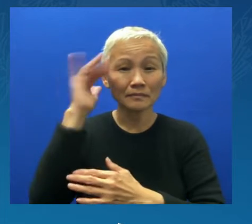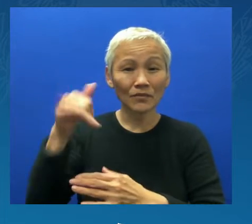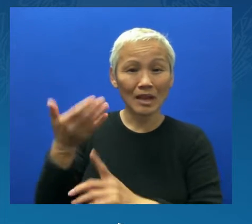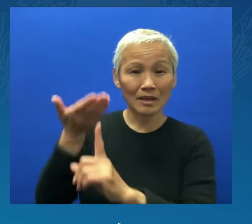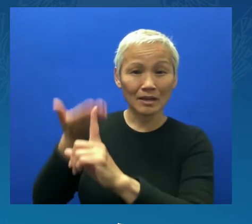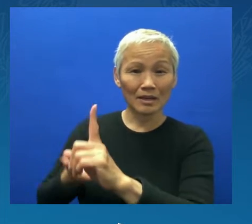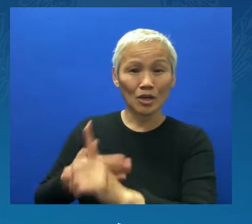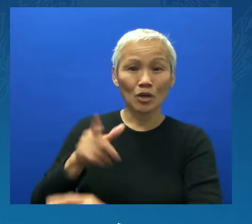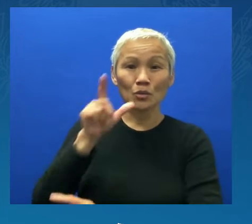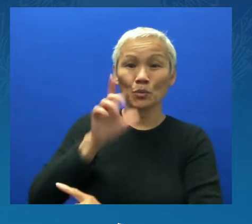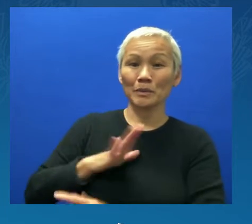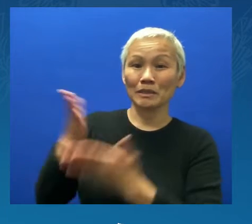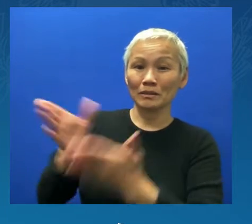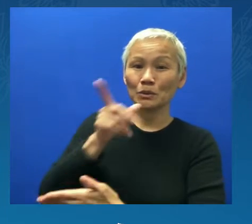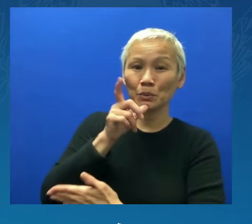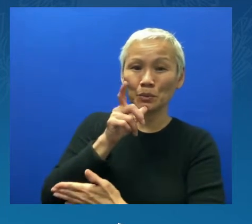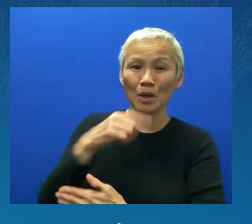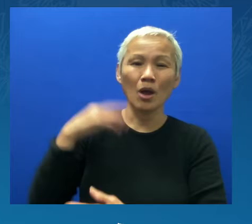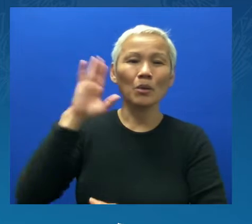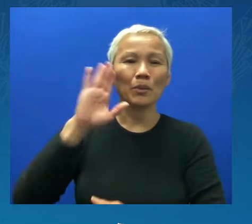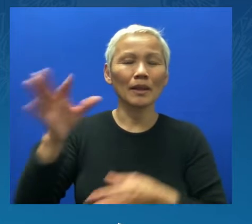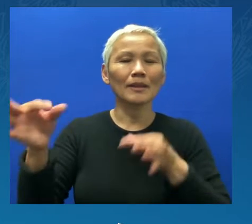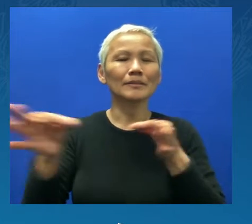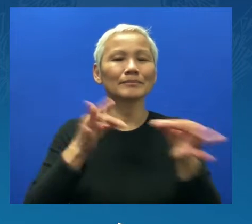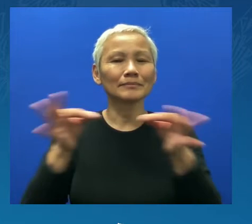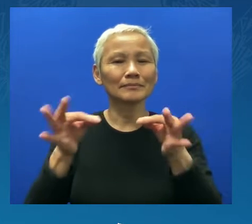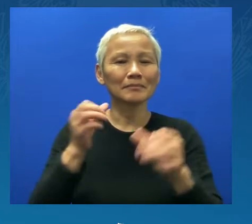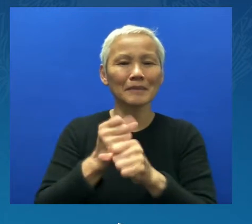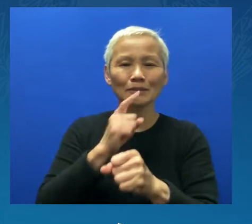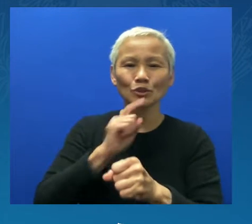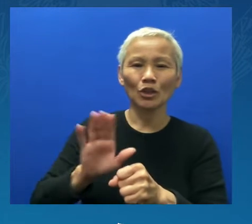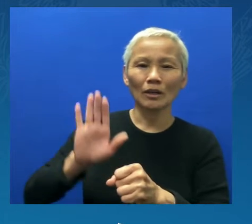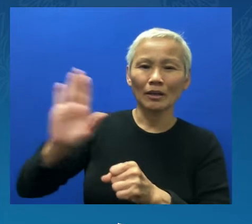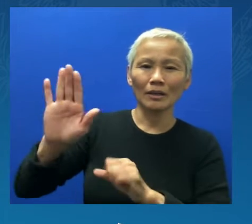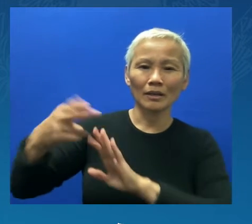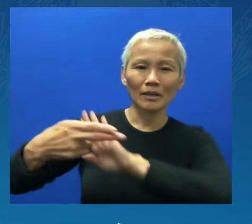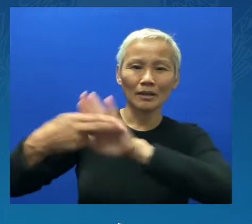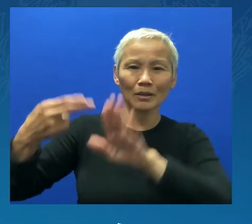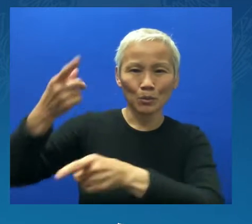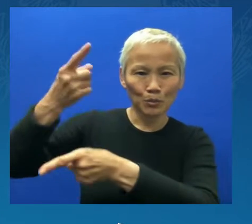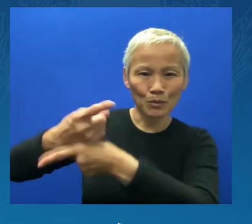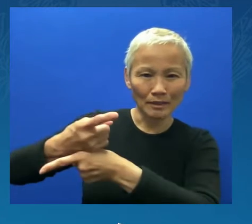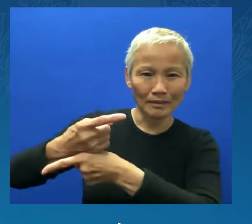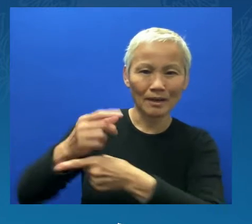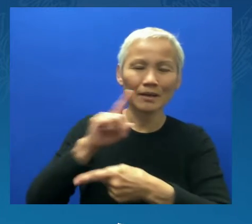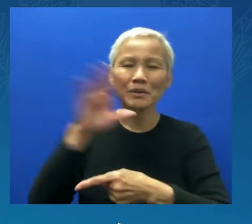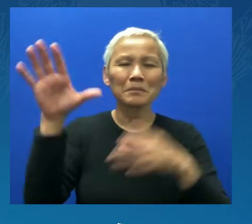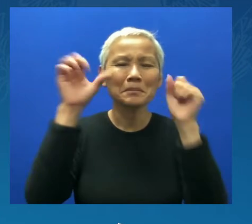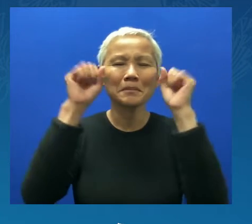because she is incredibly amazing. So my co-moderator for today's conversation